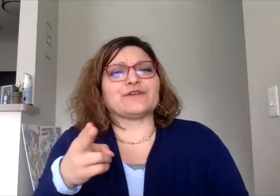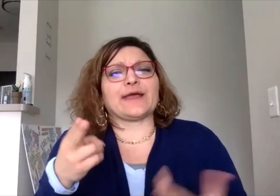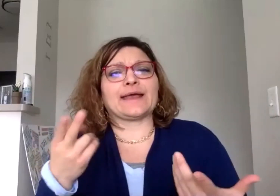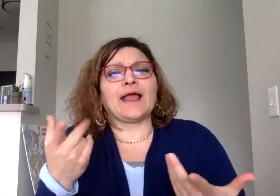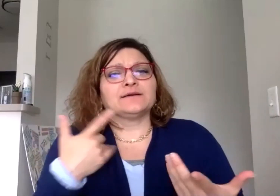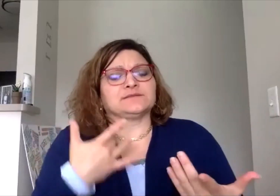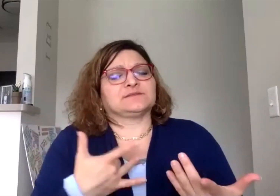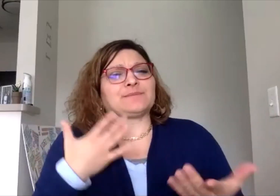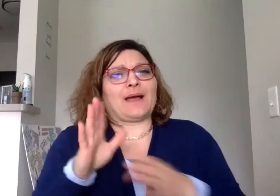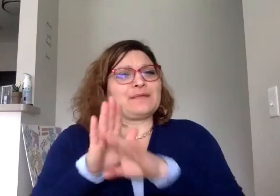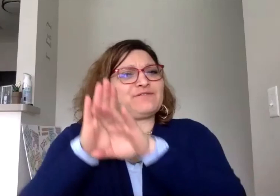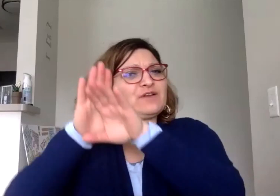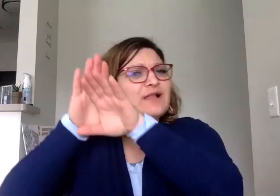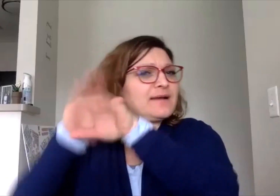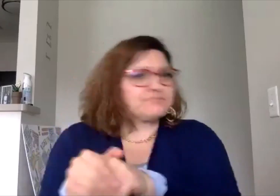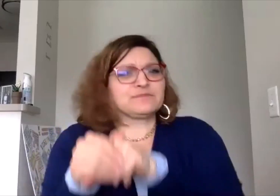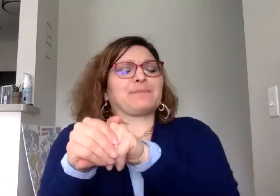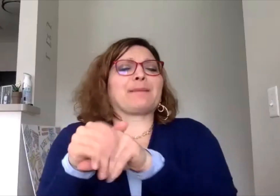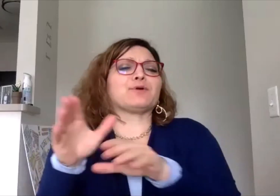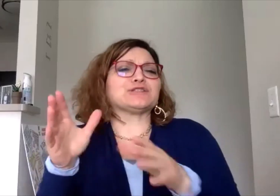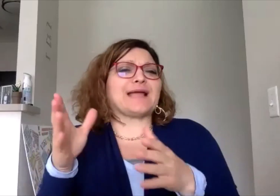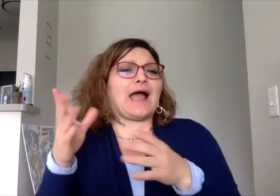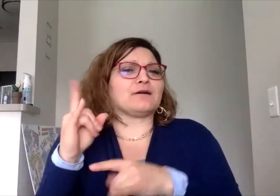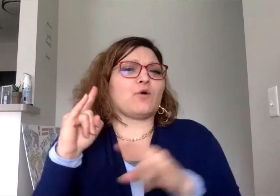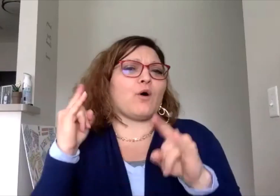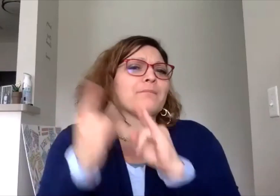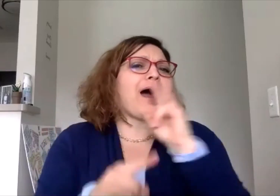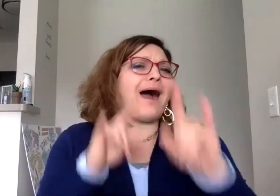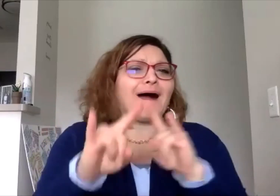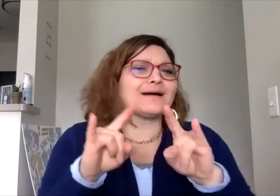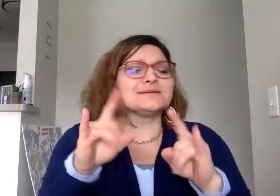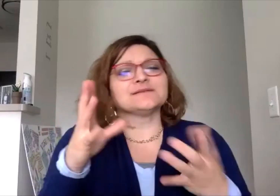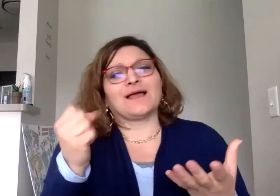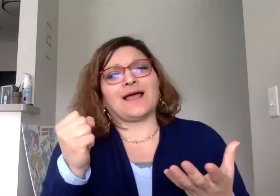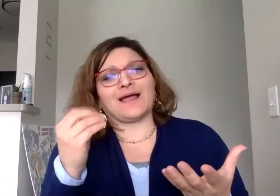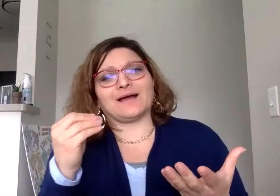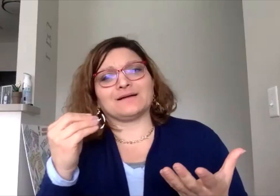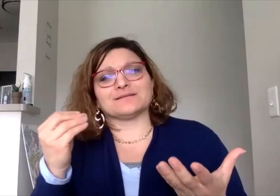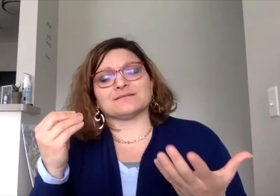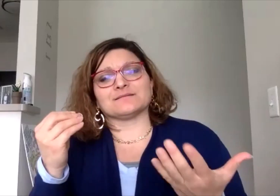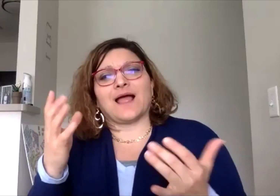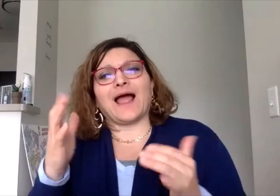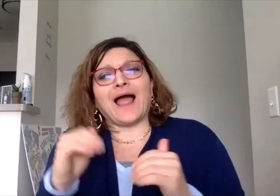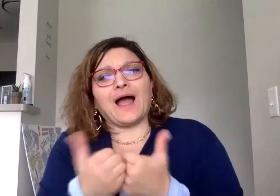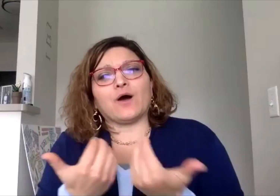or hard of hearing and sometimes they feel like they've been put down or mocked and how